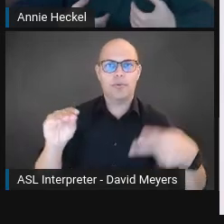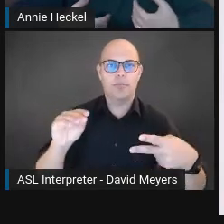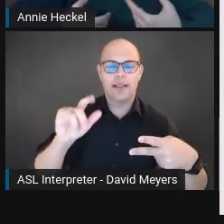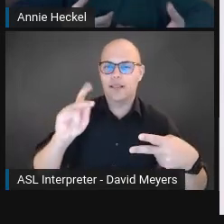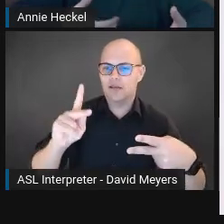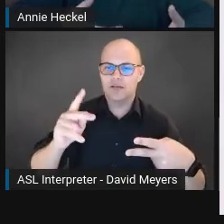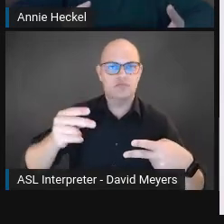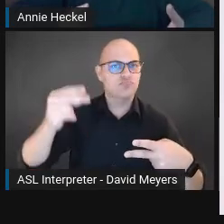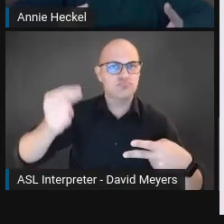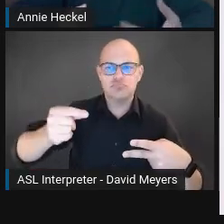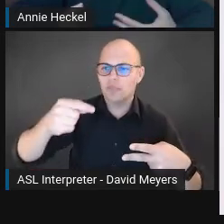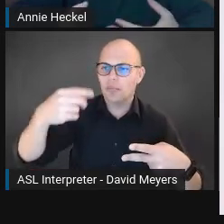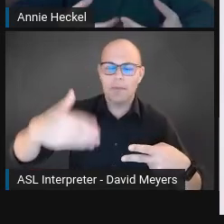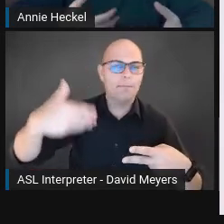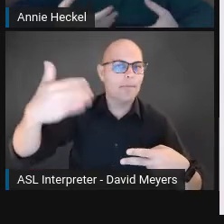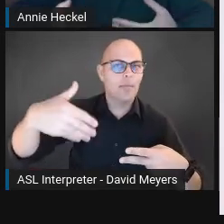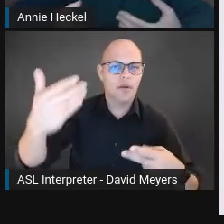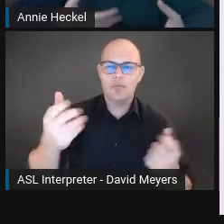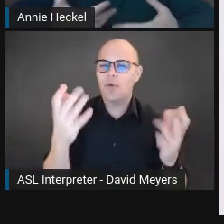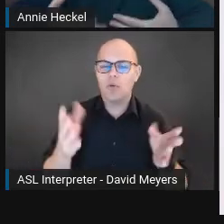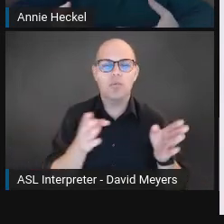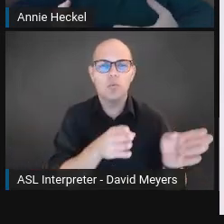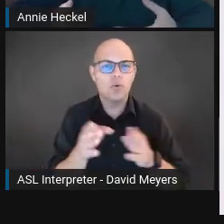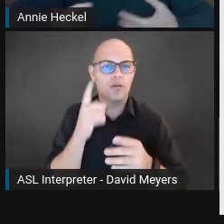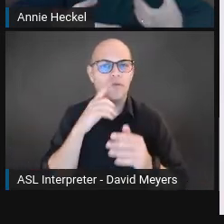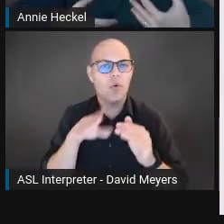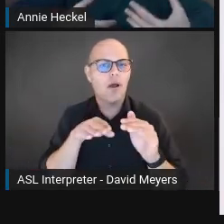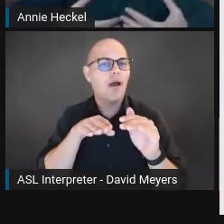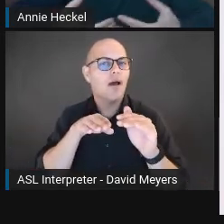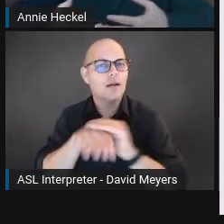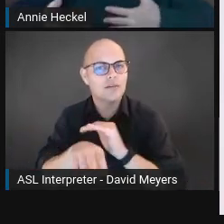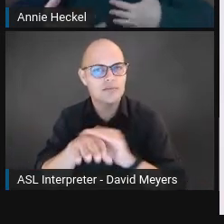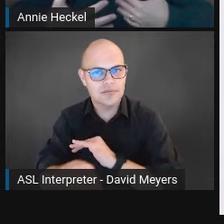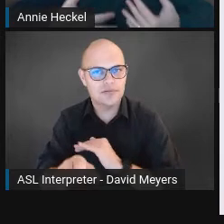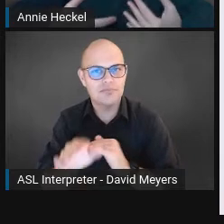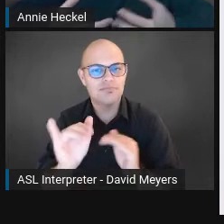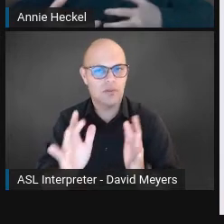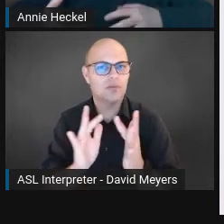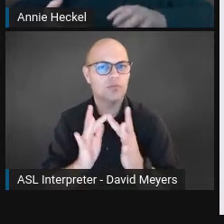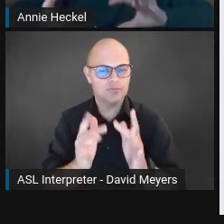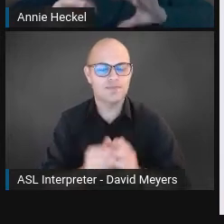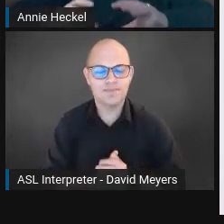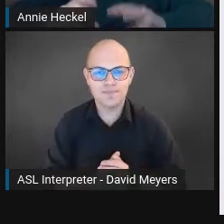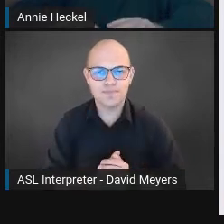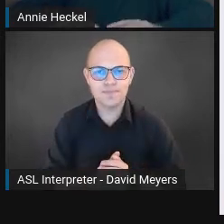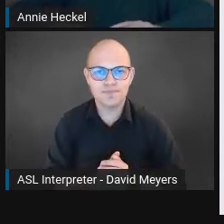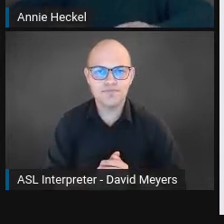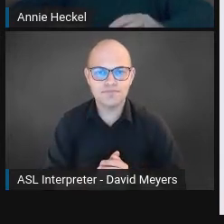for multiple ways fulfillment, but it's not always front and center